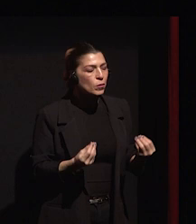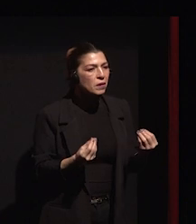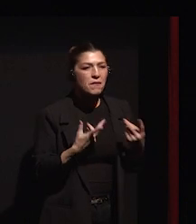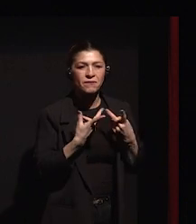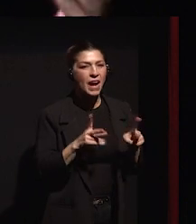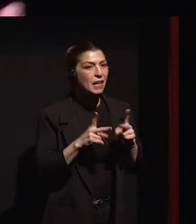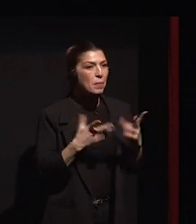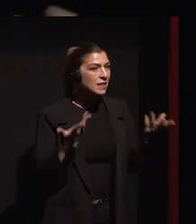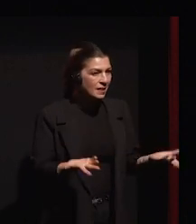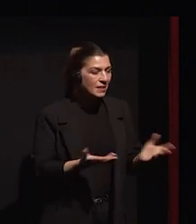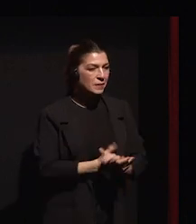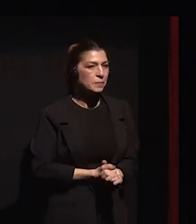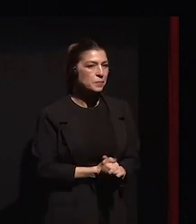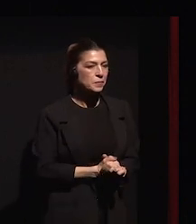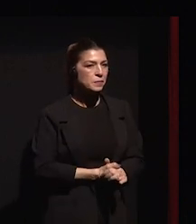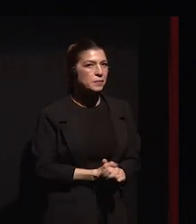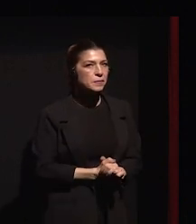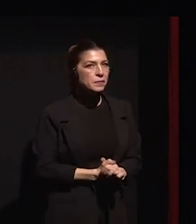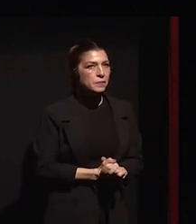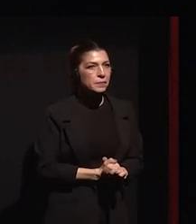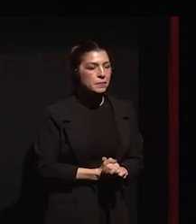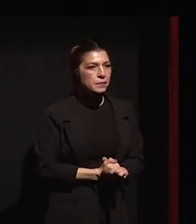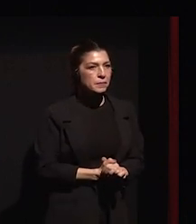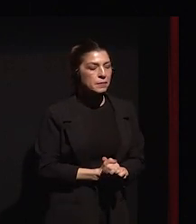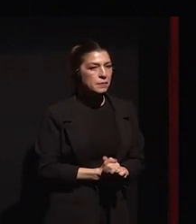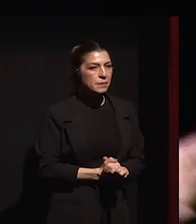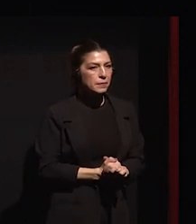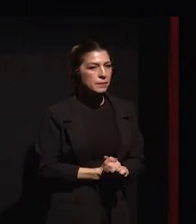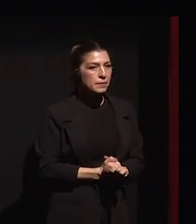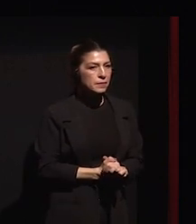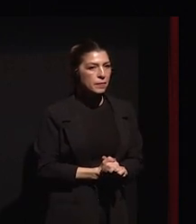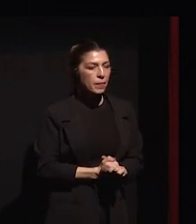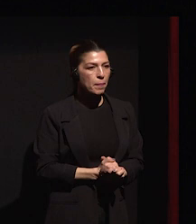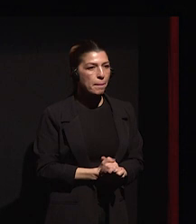it tells us that unless everybody's included,